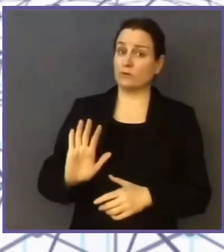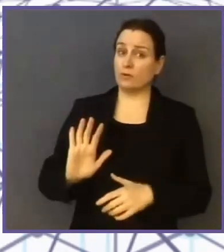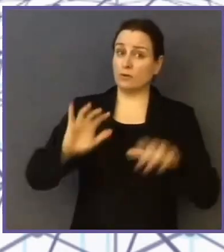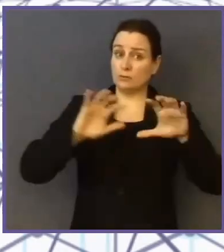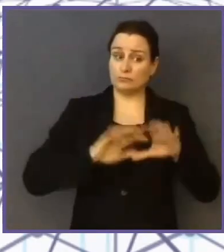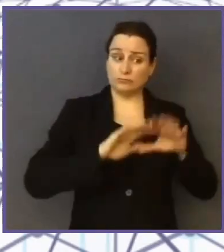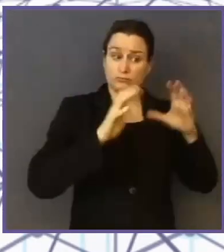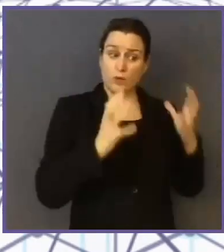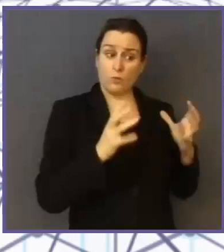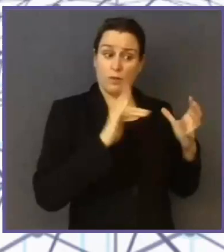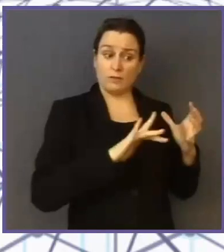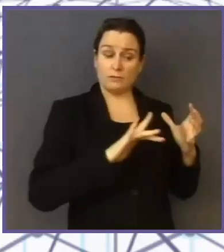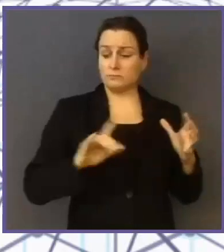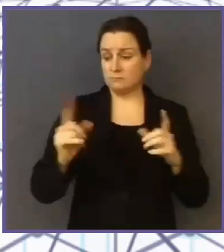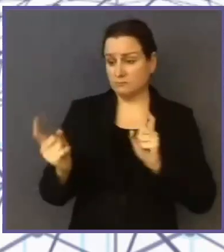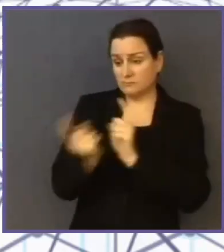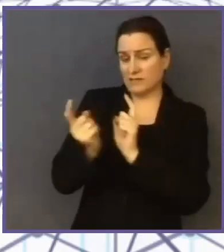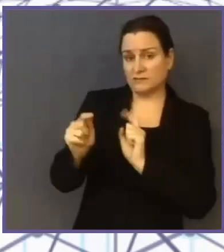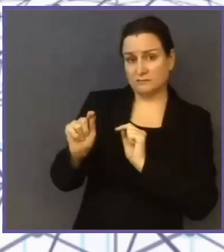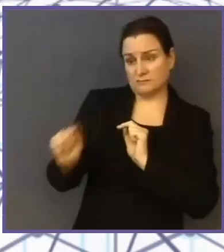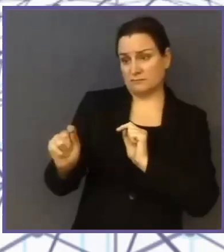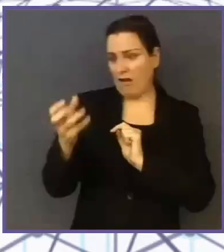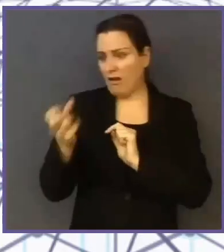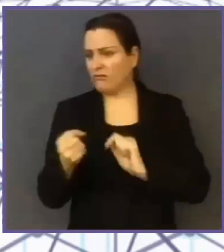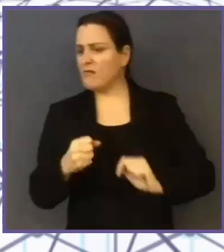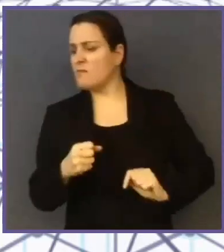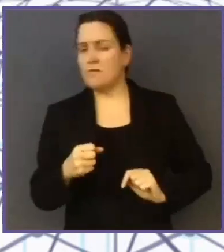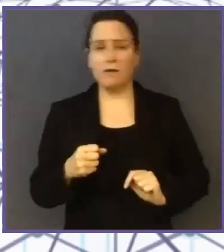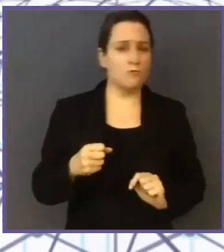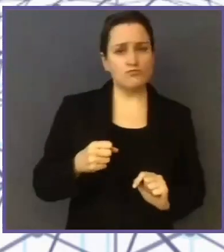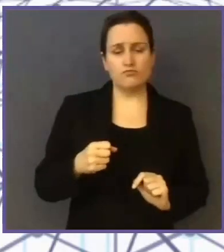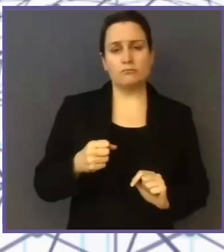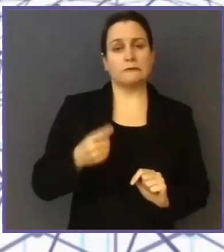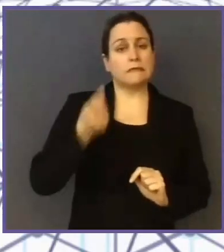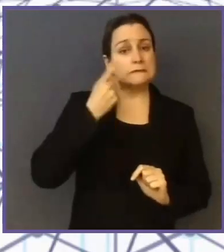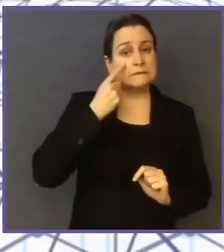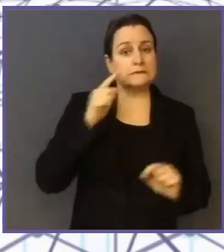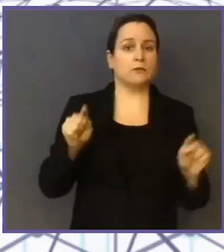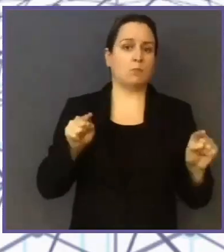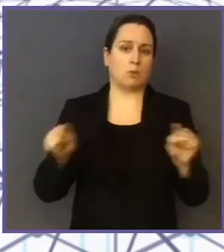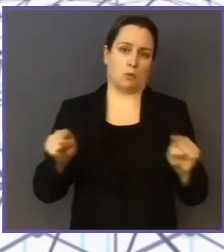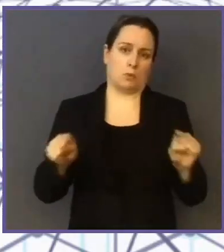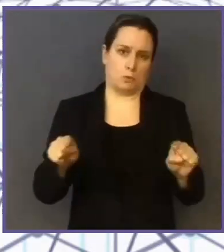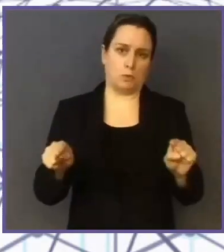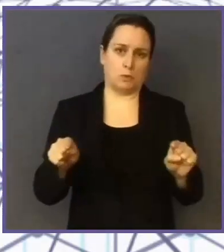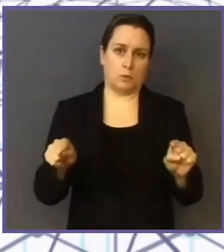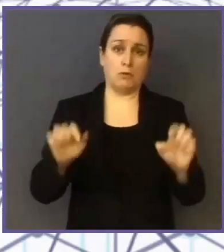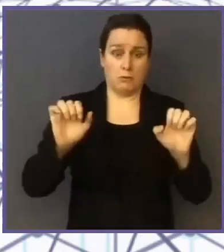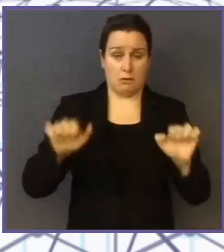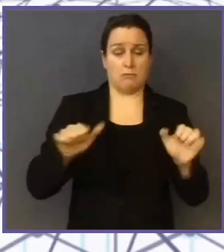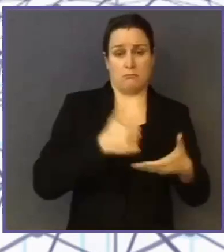The point is that we need both and we need to look at what's appropriate for both models, for either models.